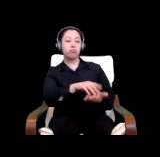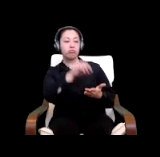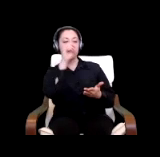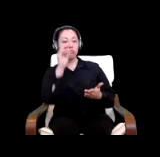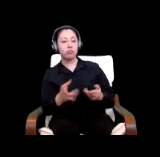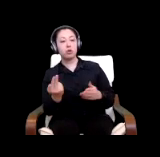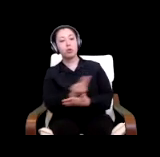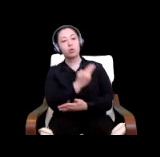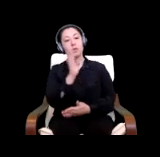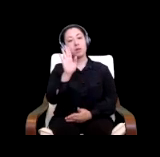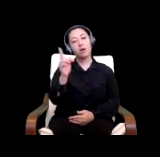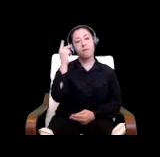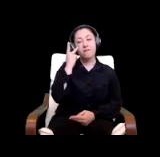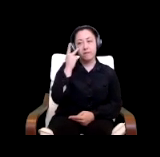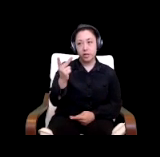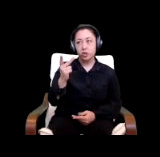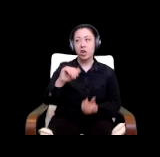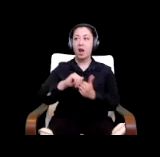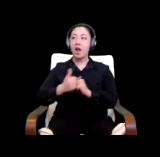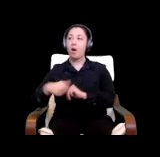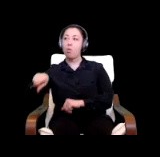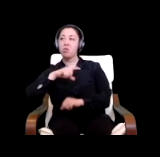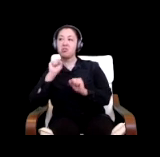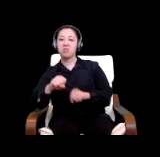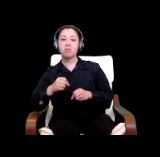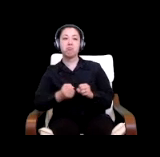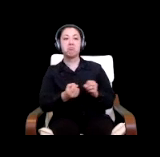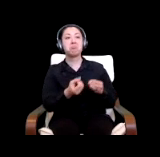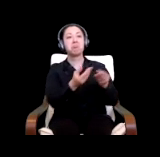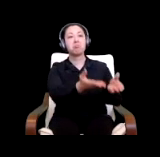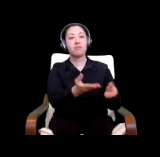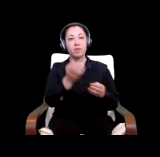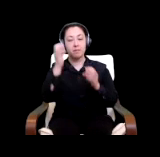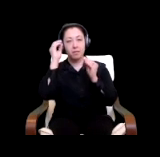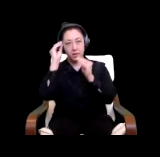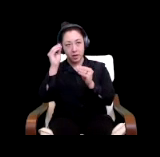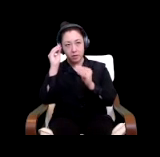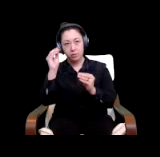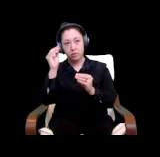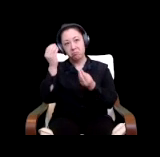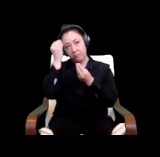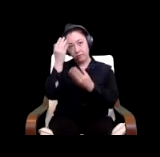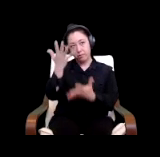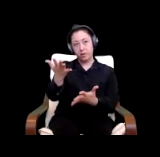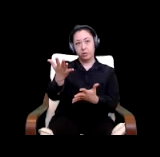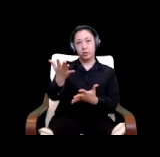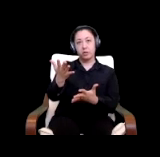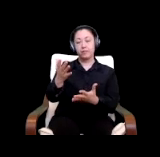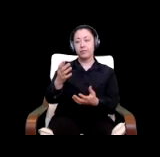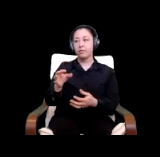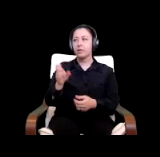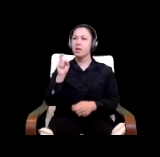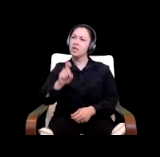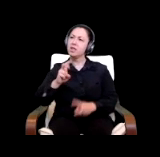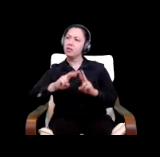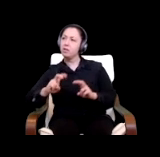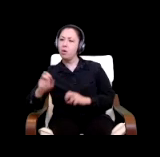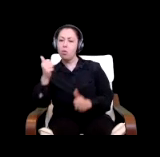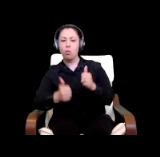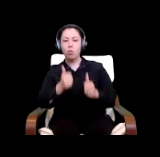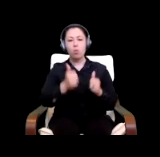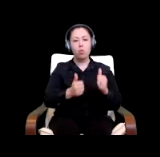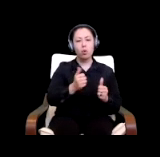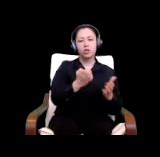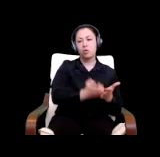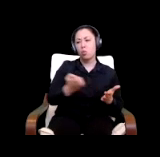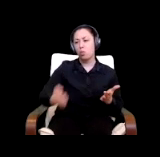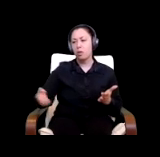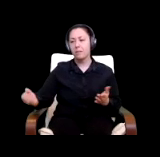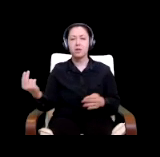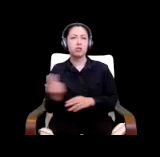to them. Learning media assessment to determine what devices to use. Environmental accommodation